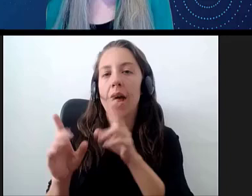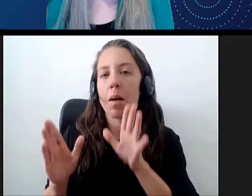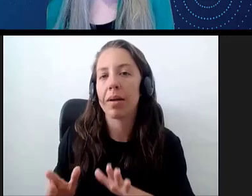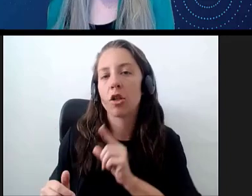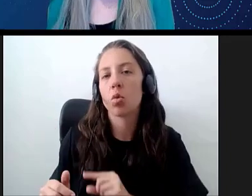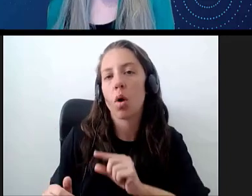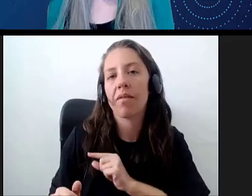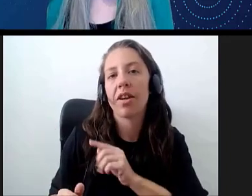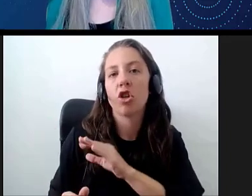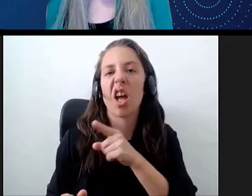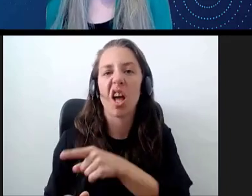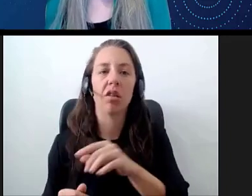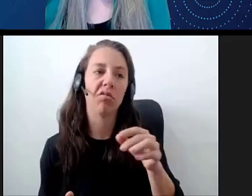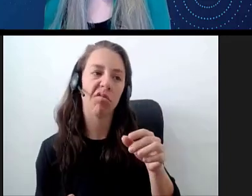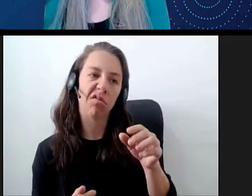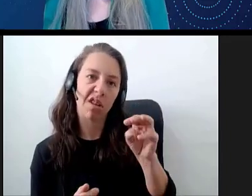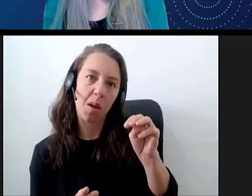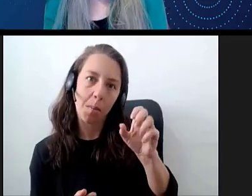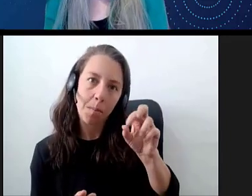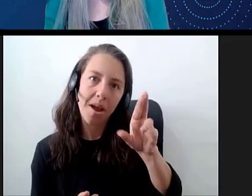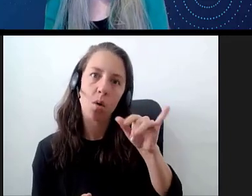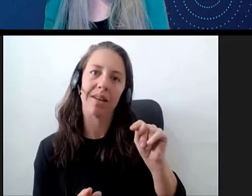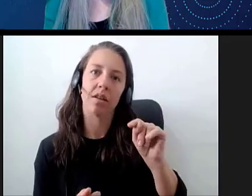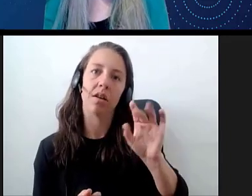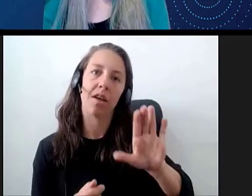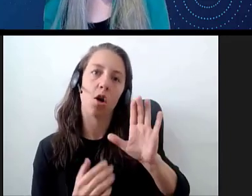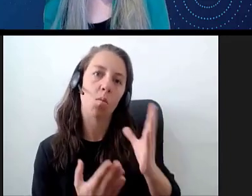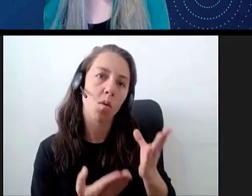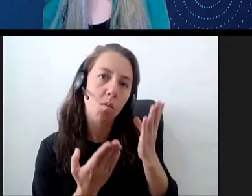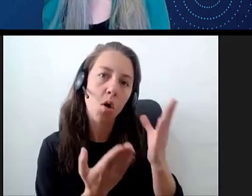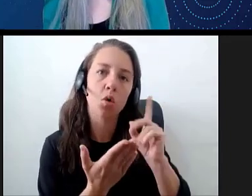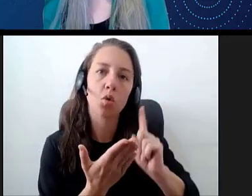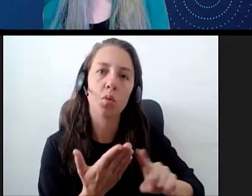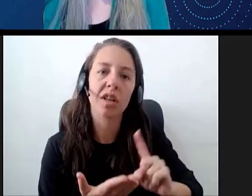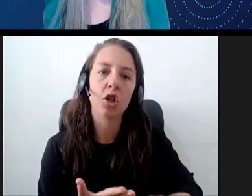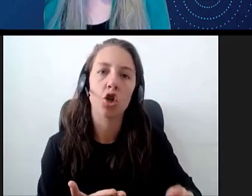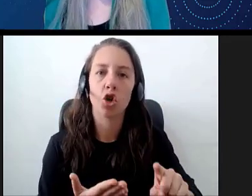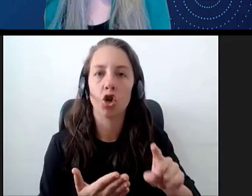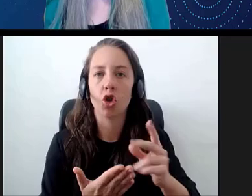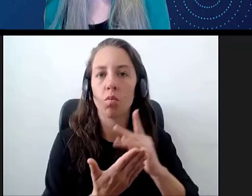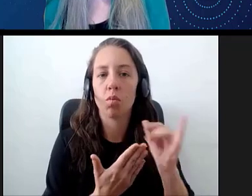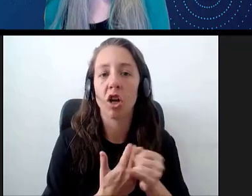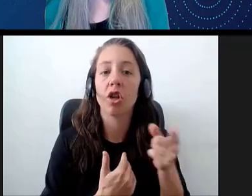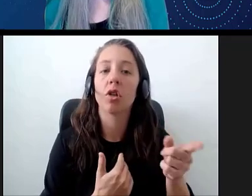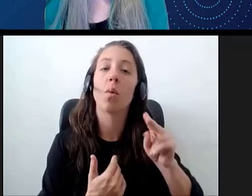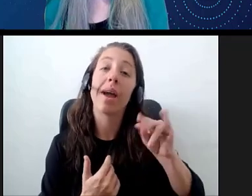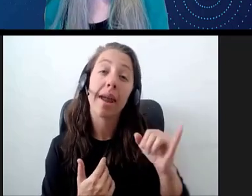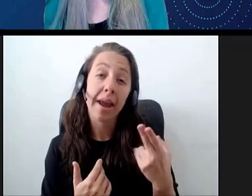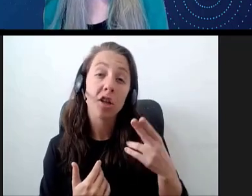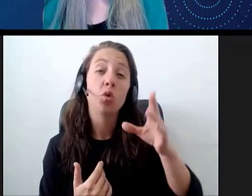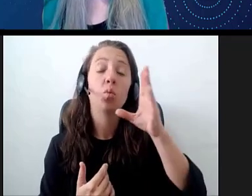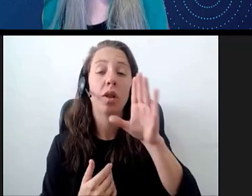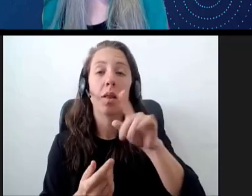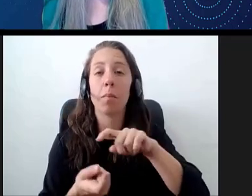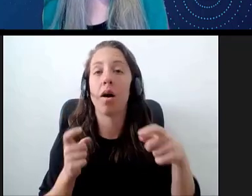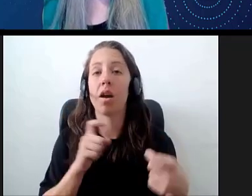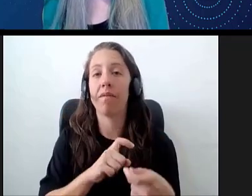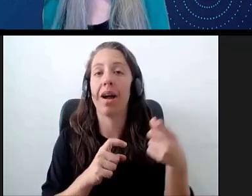I understand that among the changes we've been discussing, NIH is also modifying its instructions for reference letter writers.